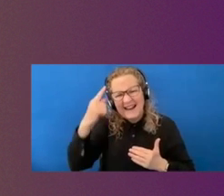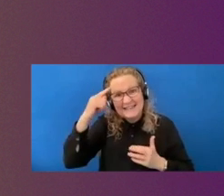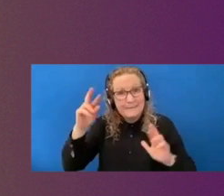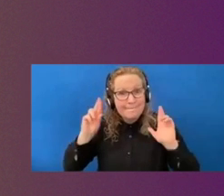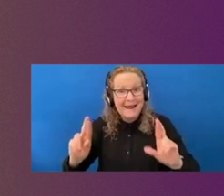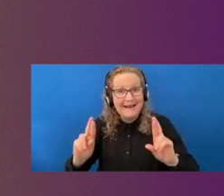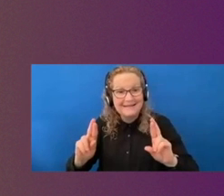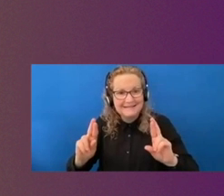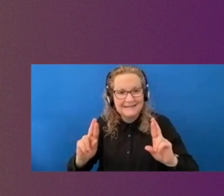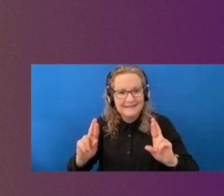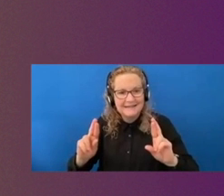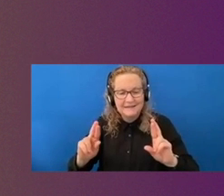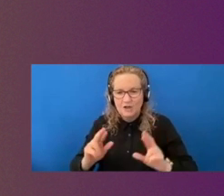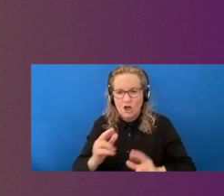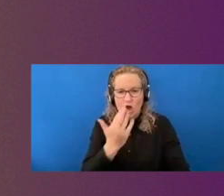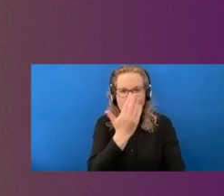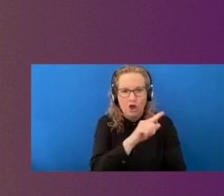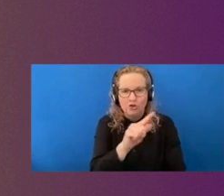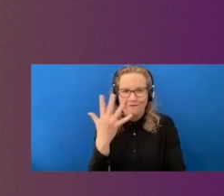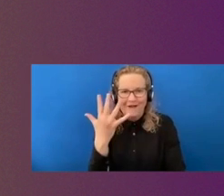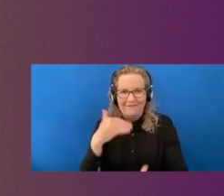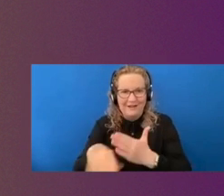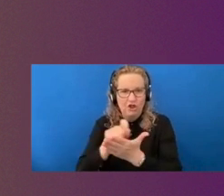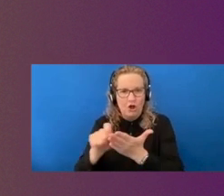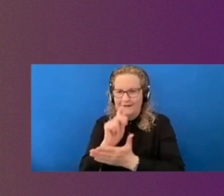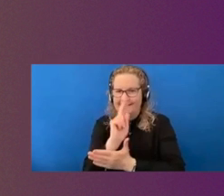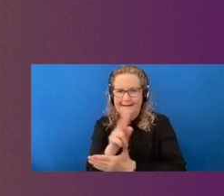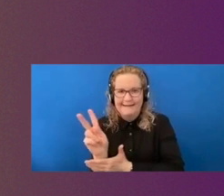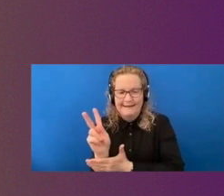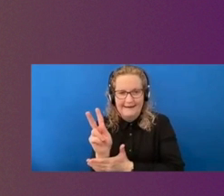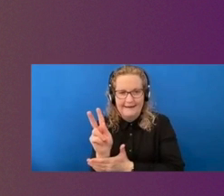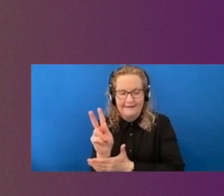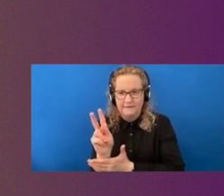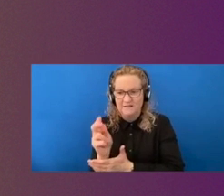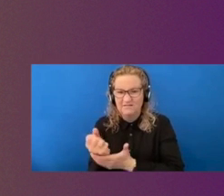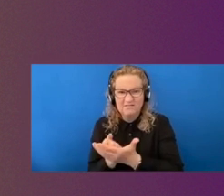traveling one to two hours commuting spending money on transport which is actually quite